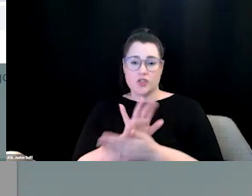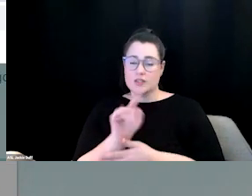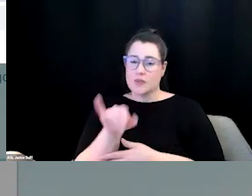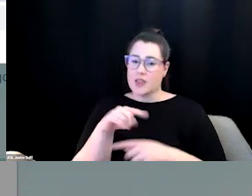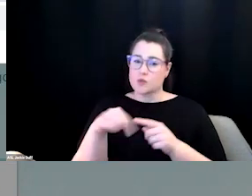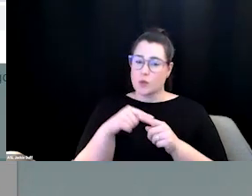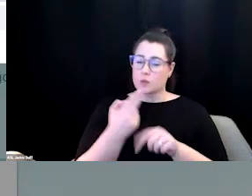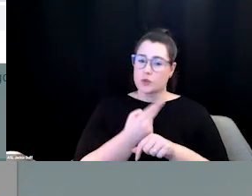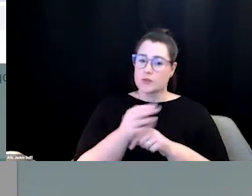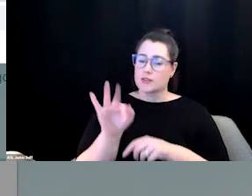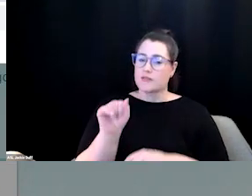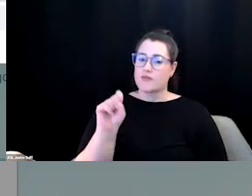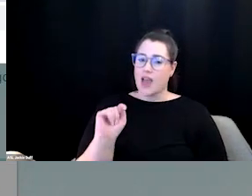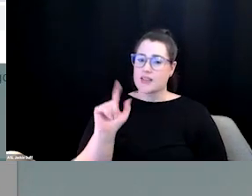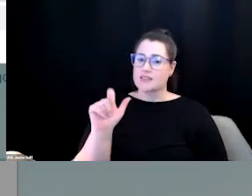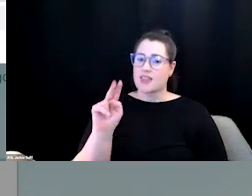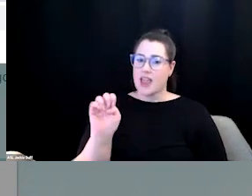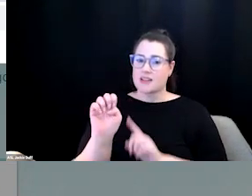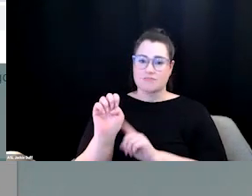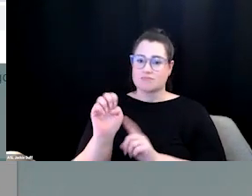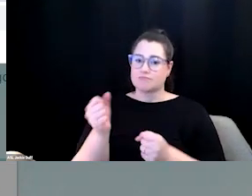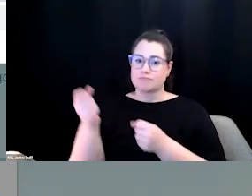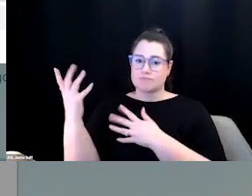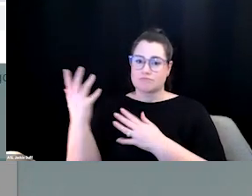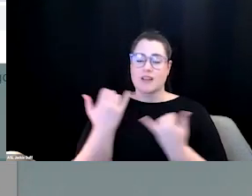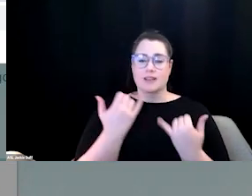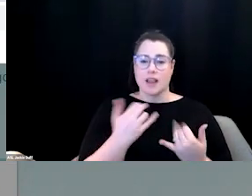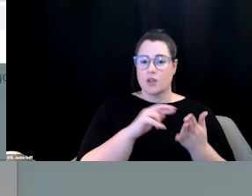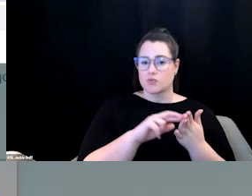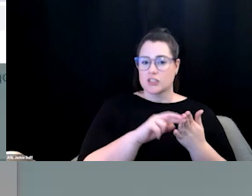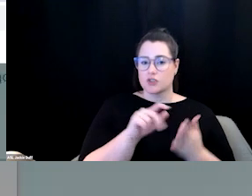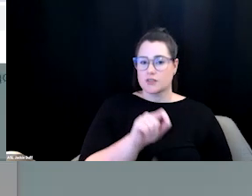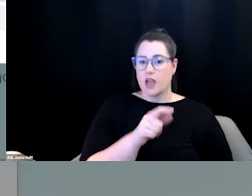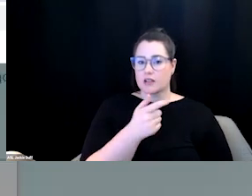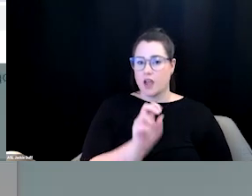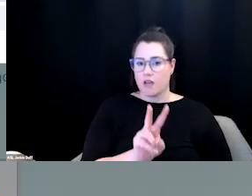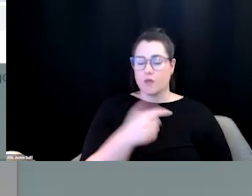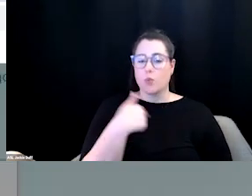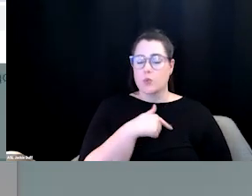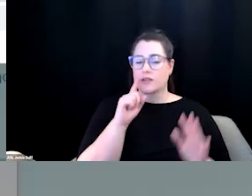Right now, we're no longer using FastLane. We're using Research.gov. It is expecting a file modified by Microsoft Excel.